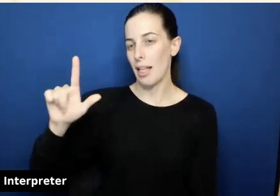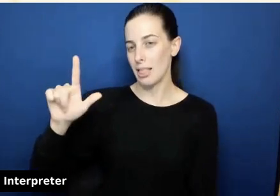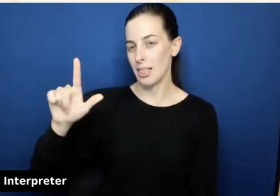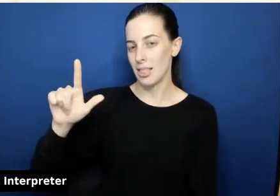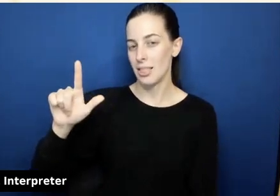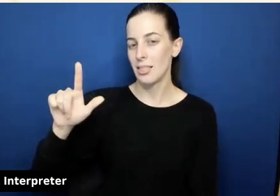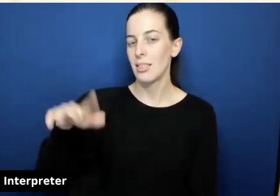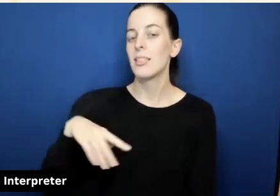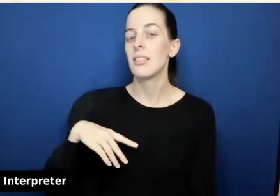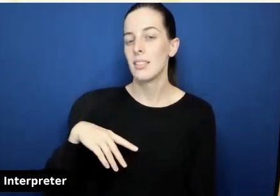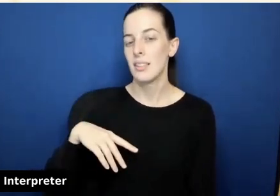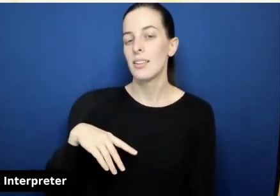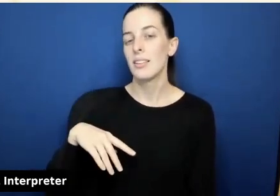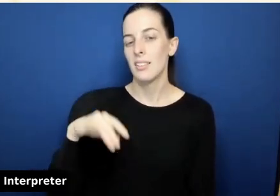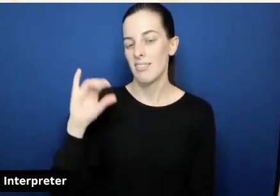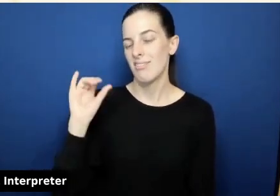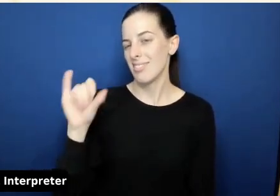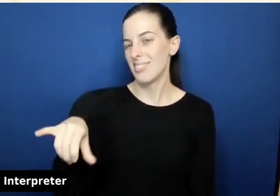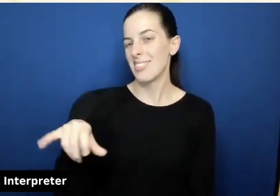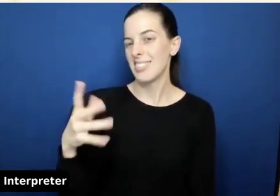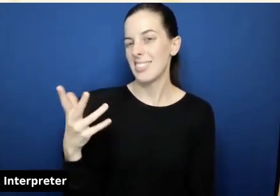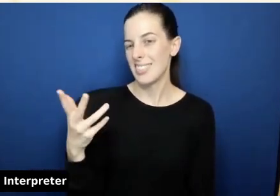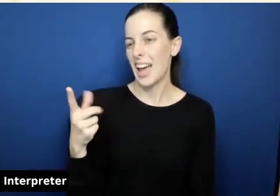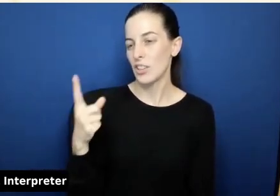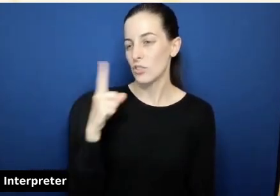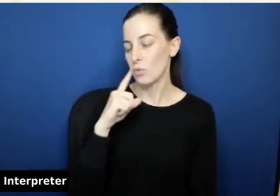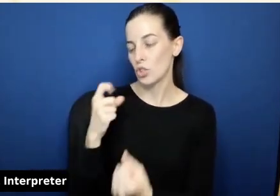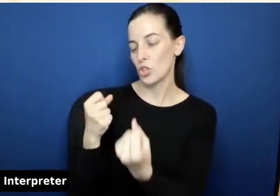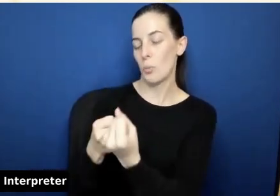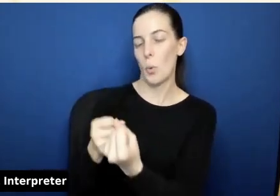So it is for supporting the web pages that are based with HTML.